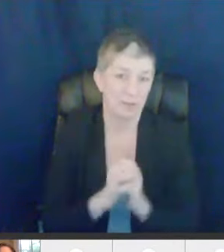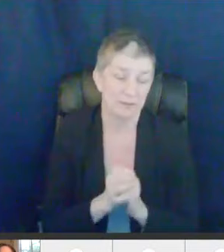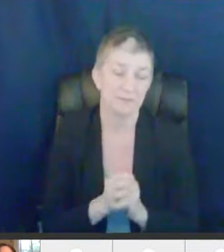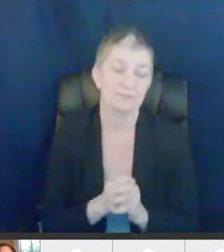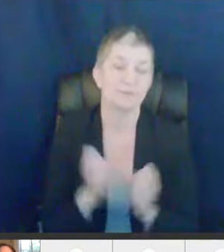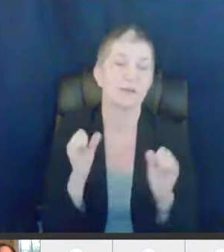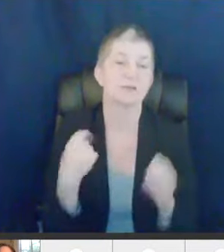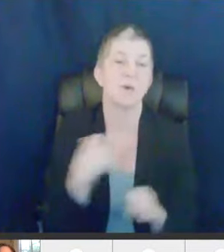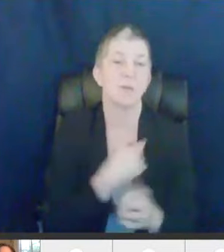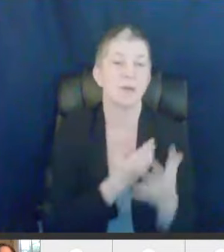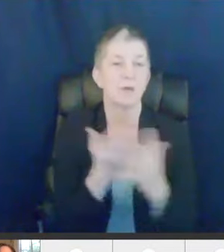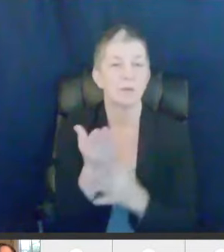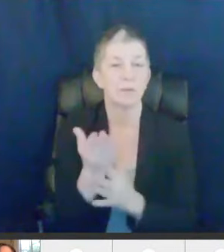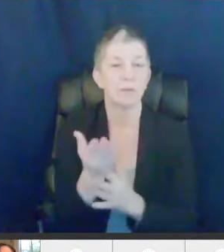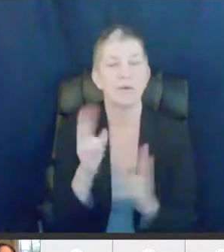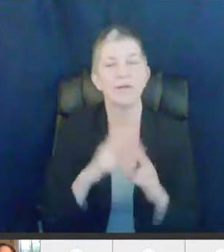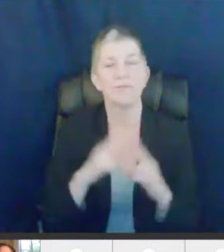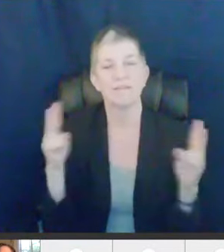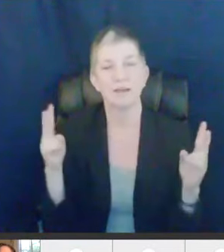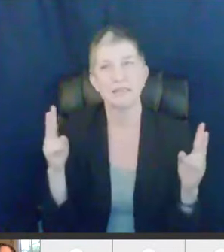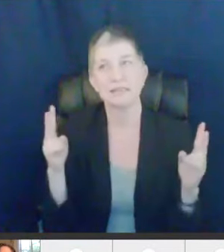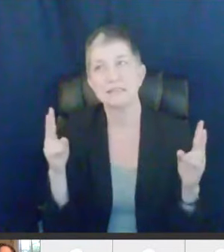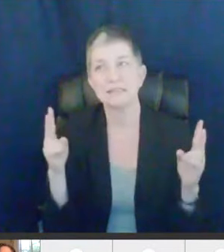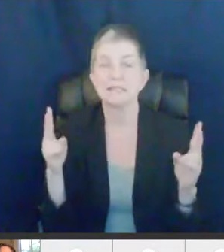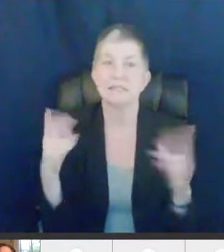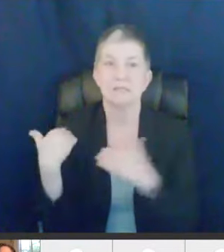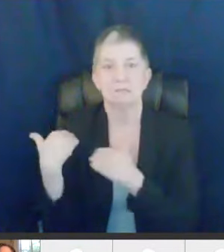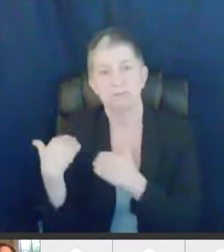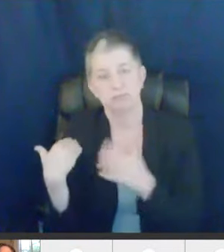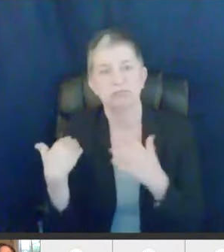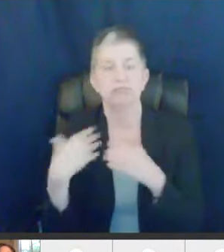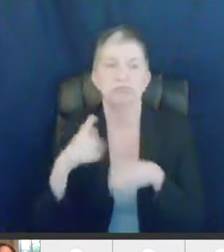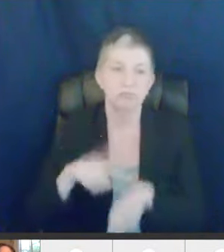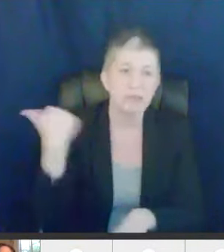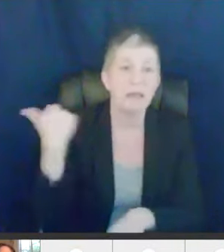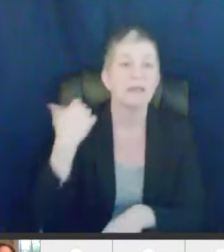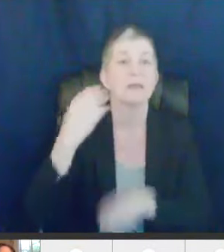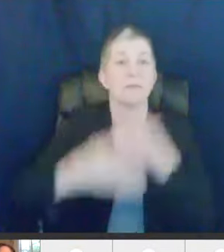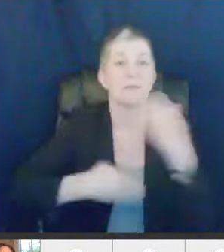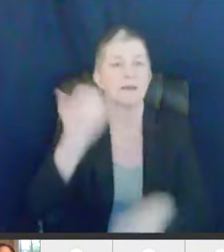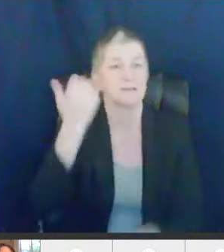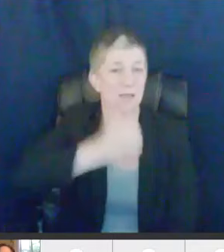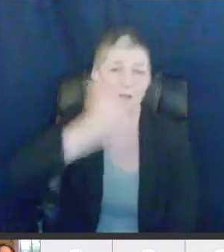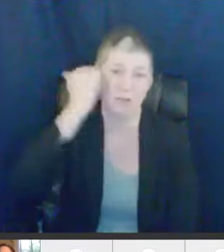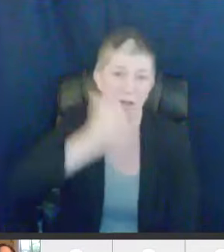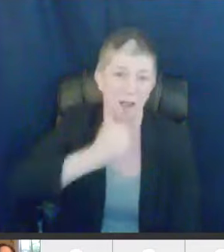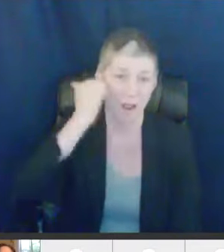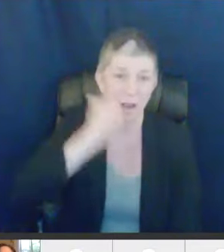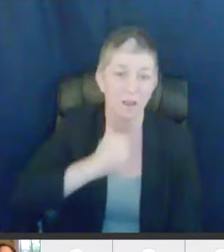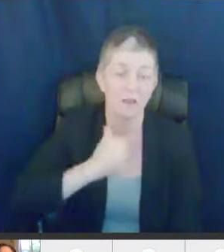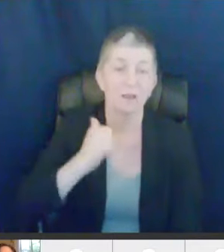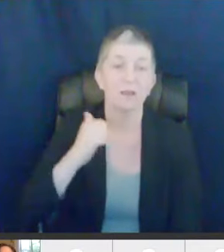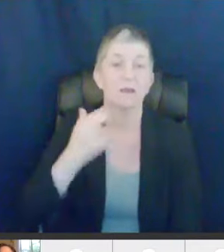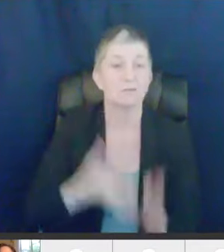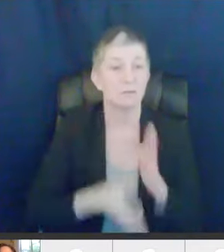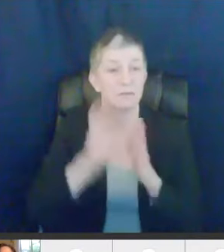through a very cumbersome and lengthy process every single day of reviewing in